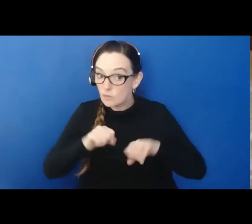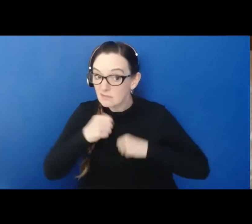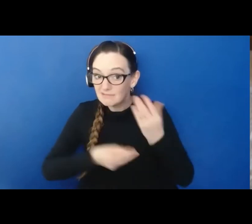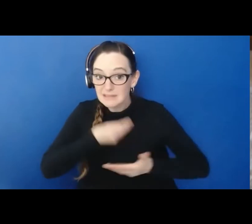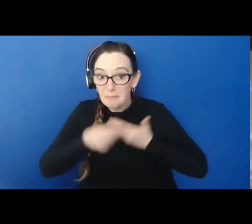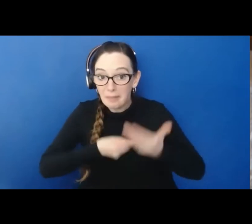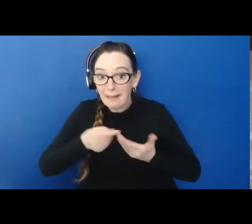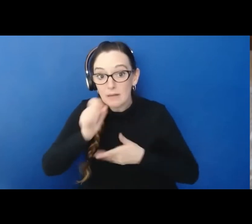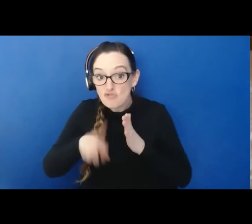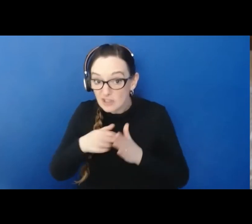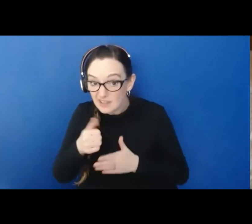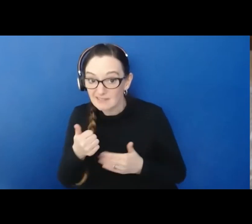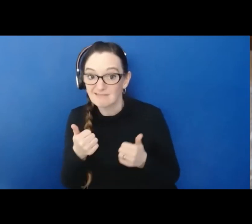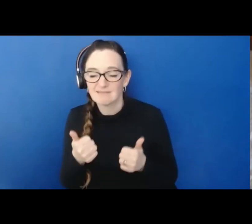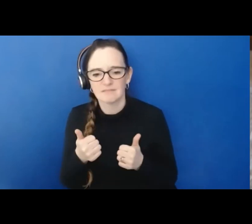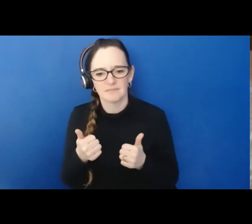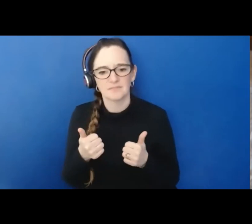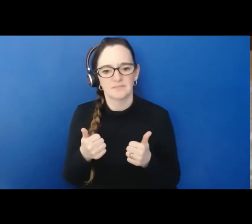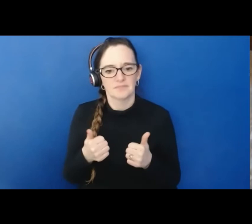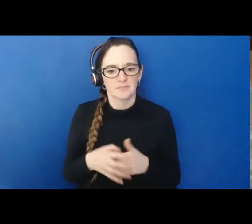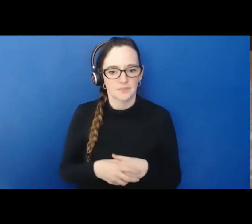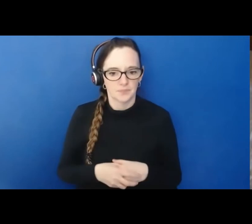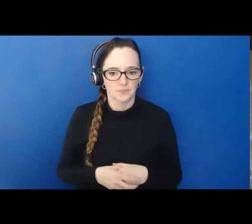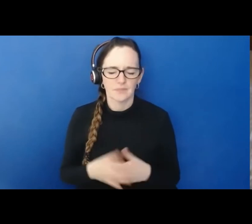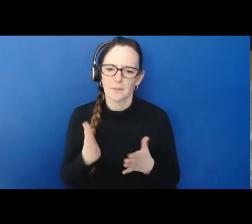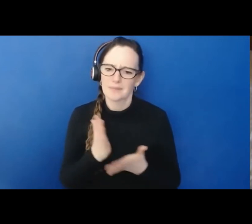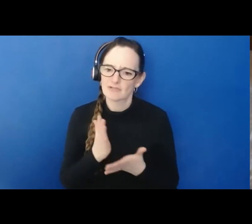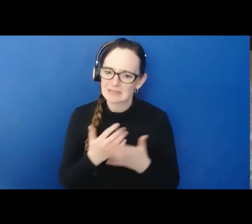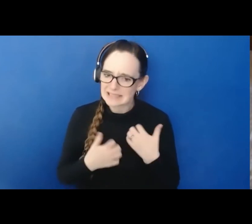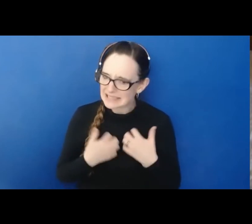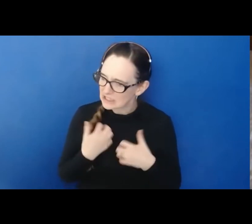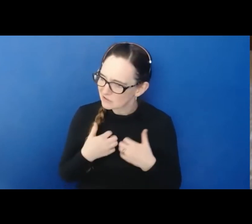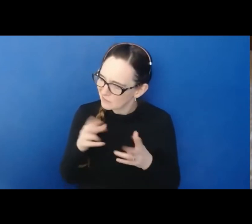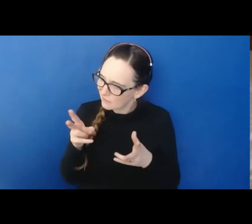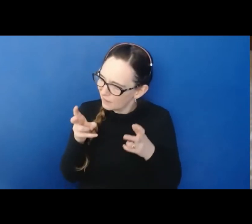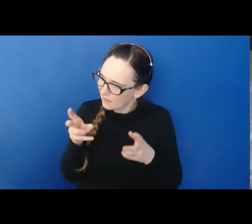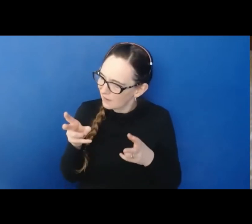It responds and it's really interesting, thank you Penny and thank you Sid for the introduction,